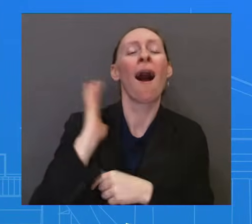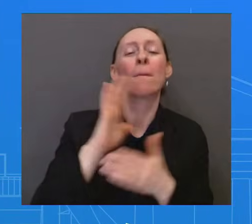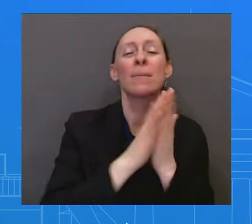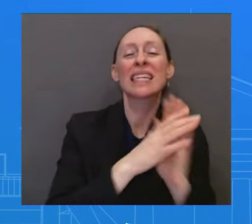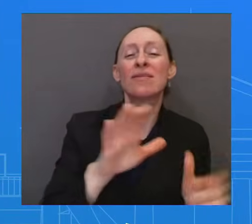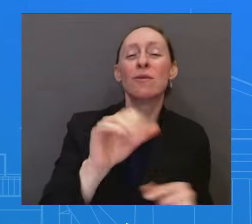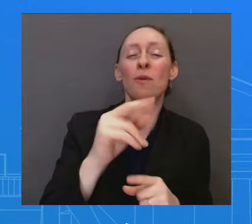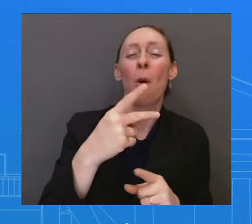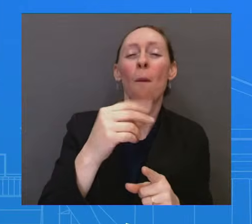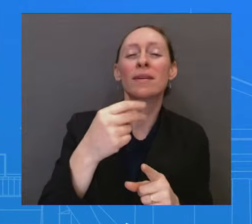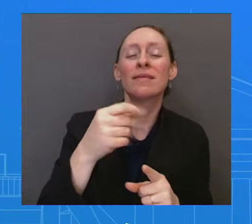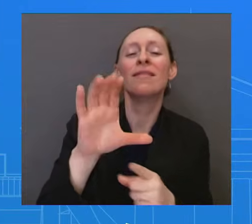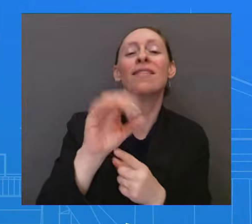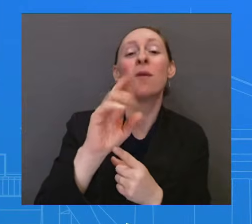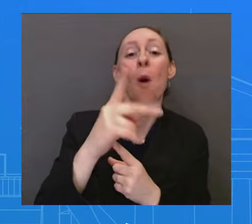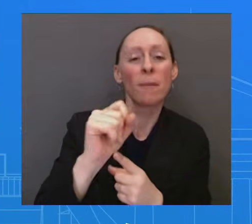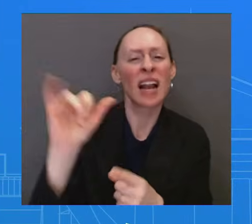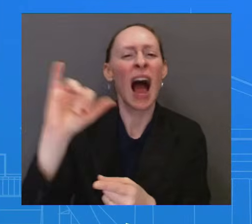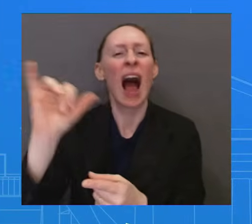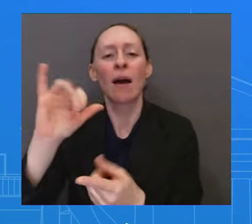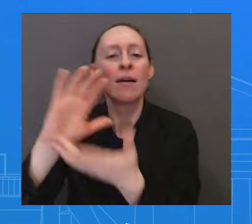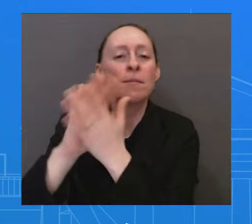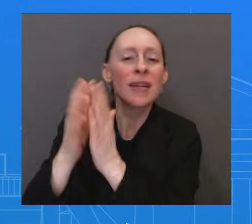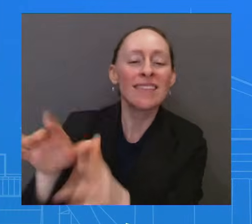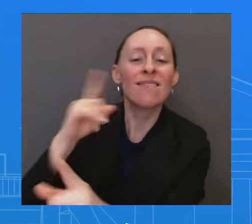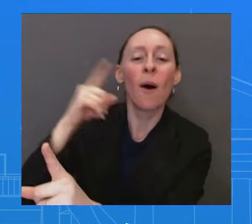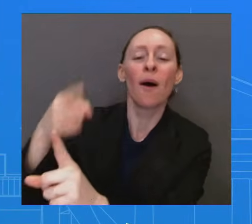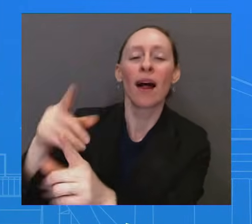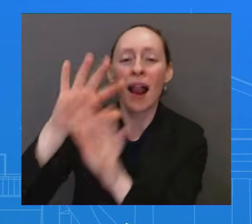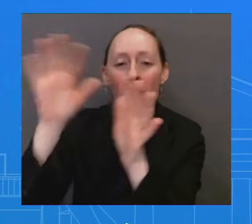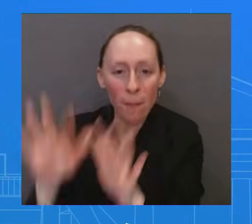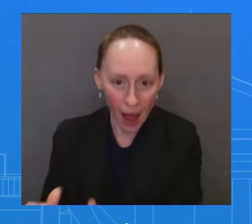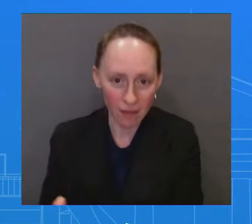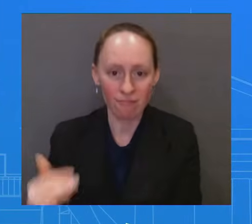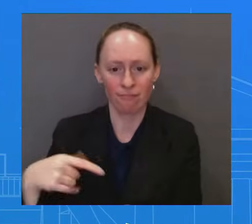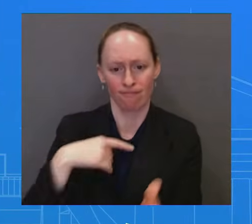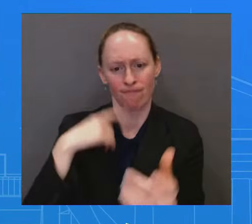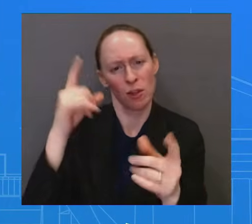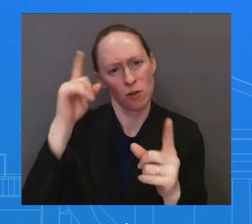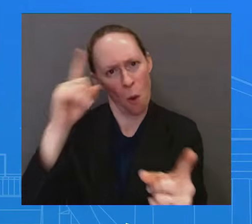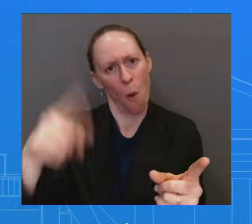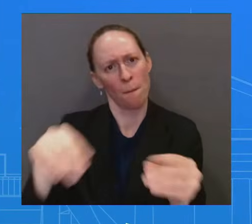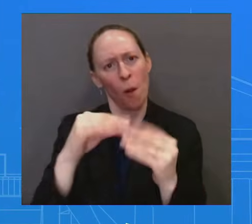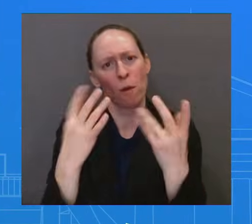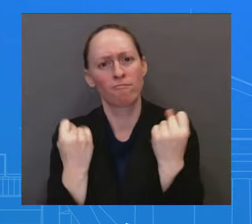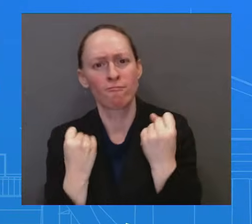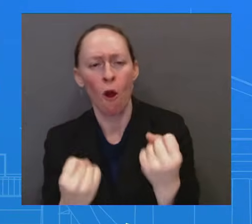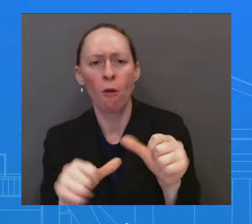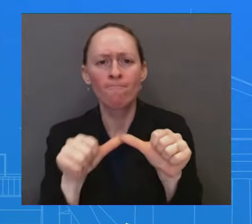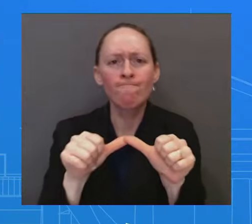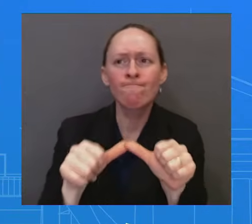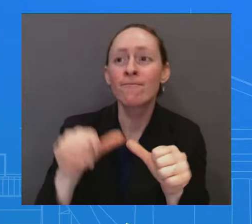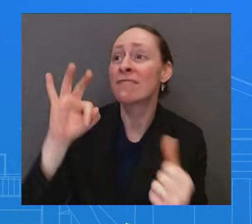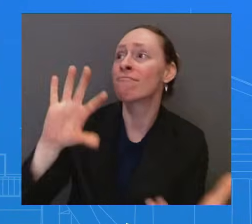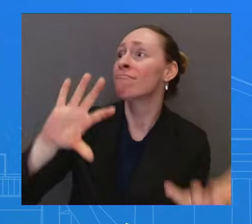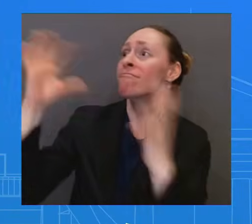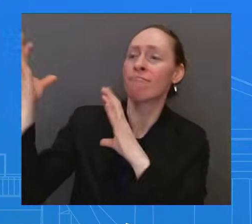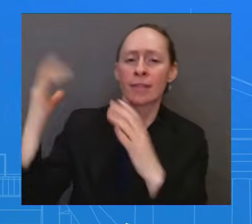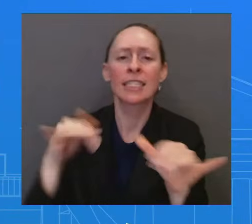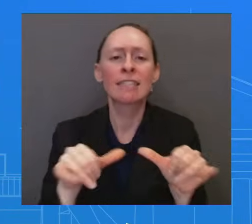taking bold action to cut emissions across the economy, including strong standards to reduce methane pollution from oil and gas operation.